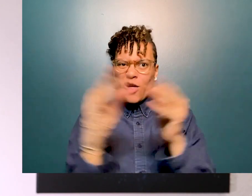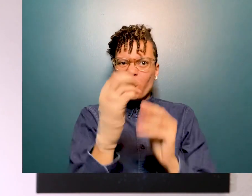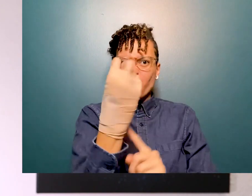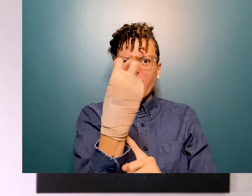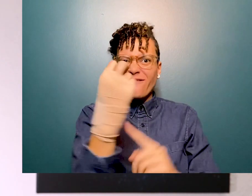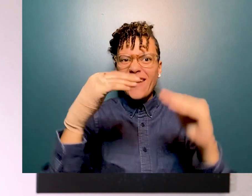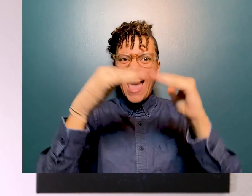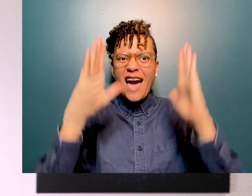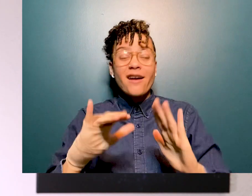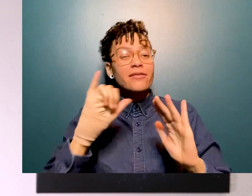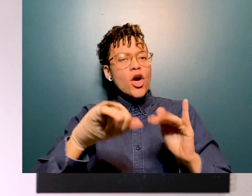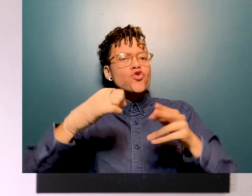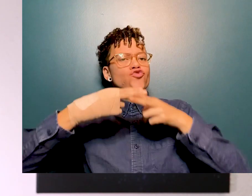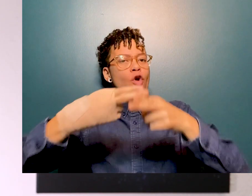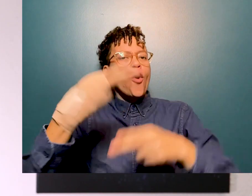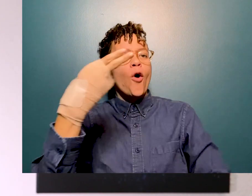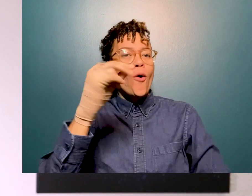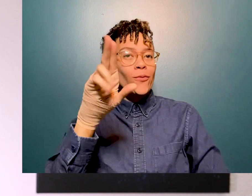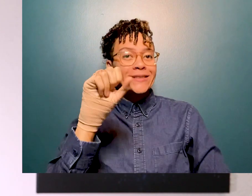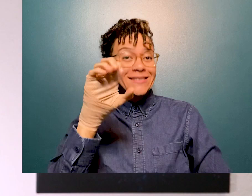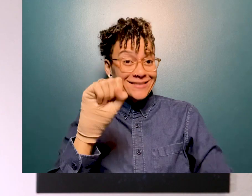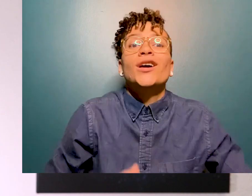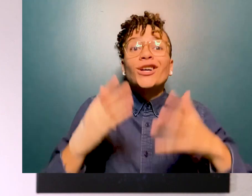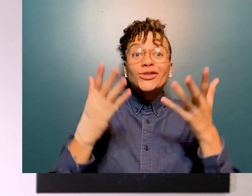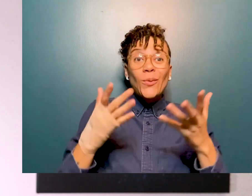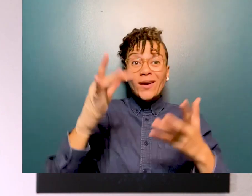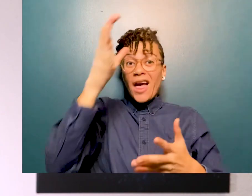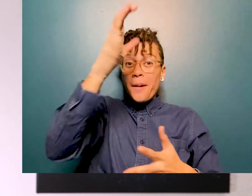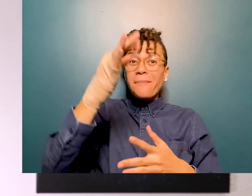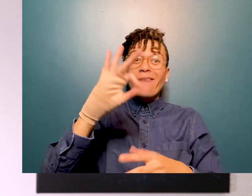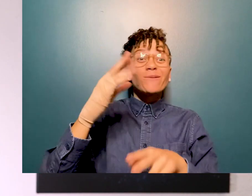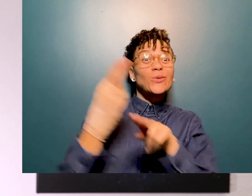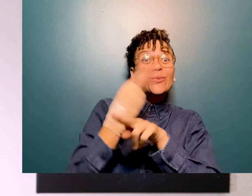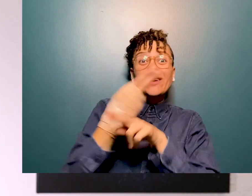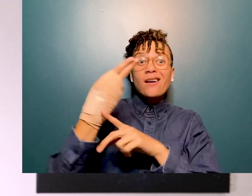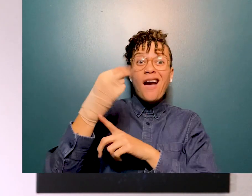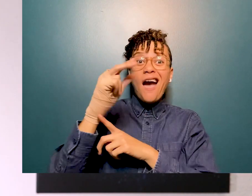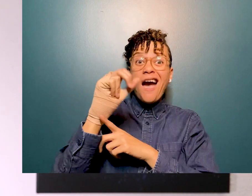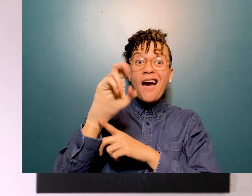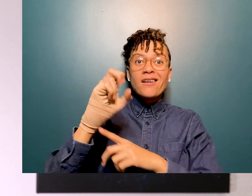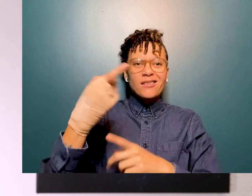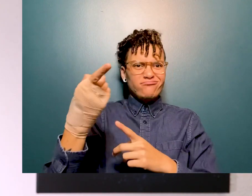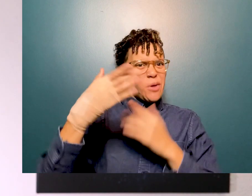We can trace the concept back to the Hellenistic tradition starting somewhere around the first